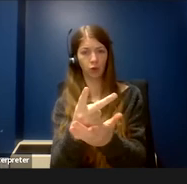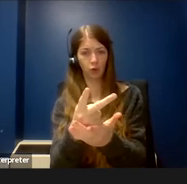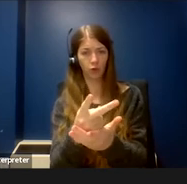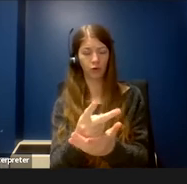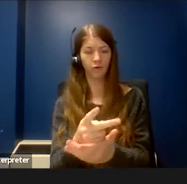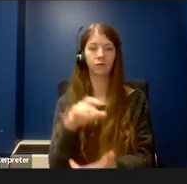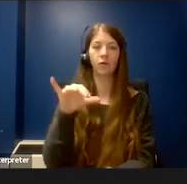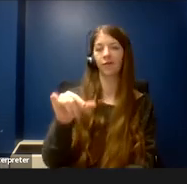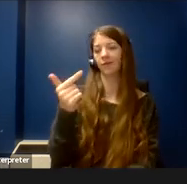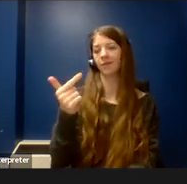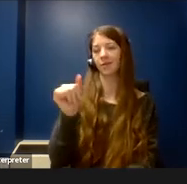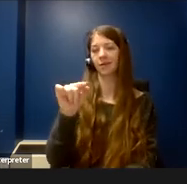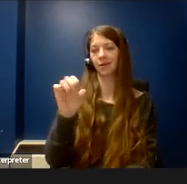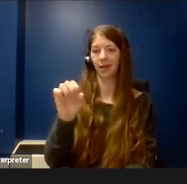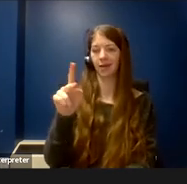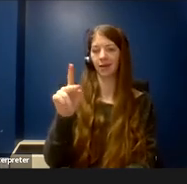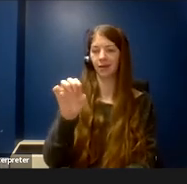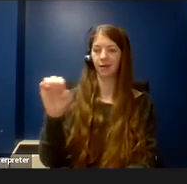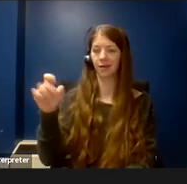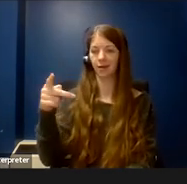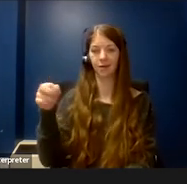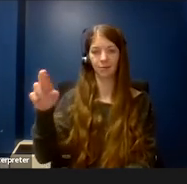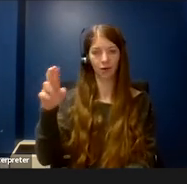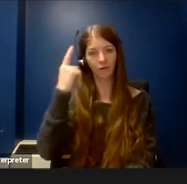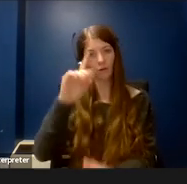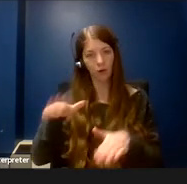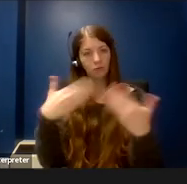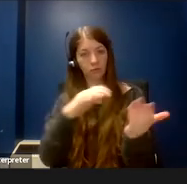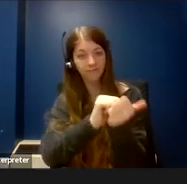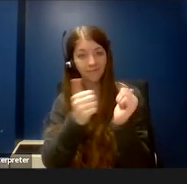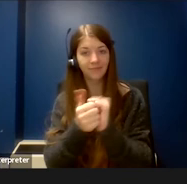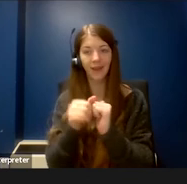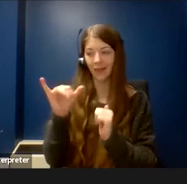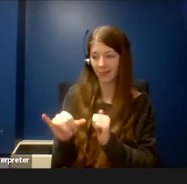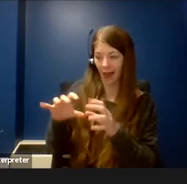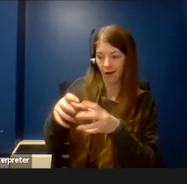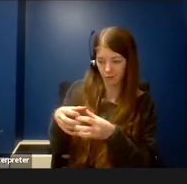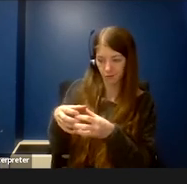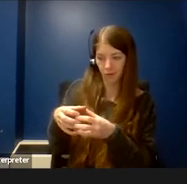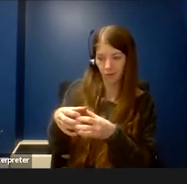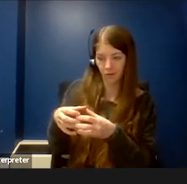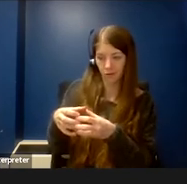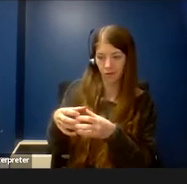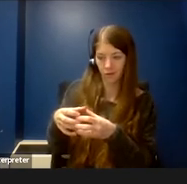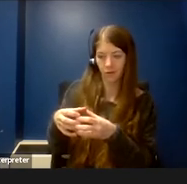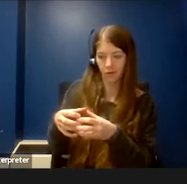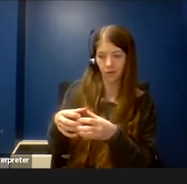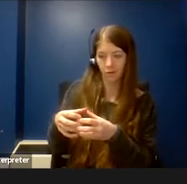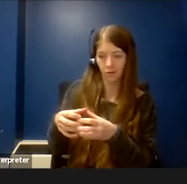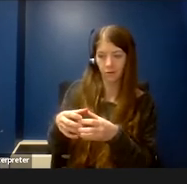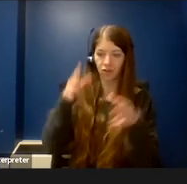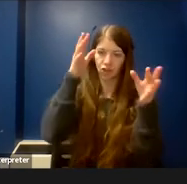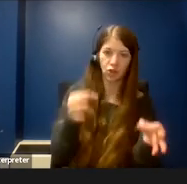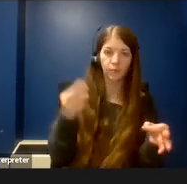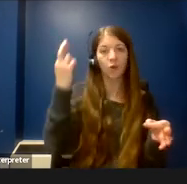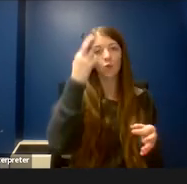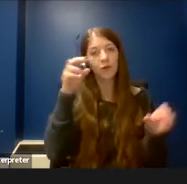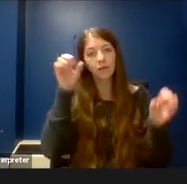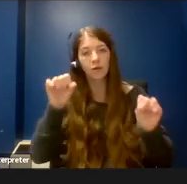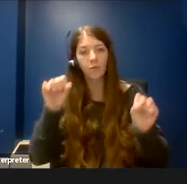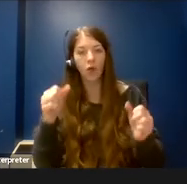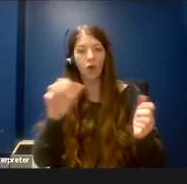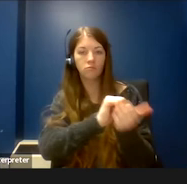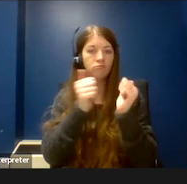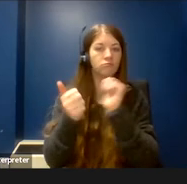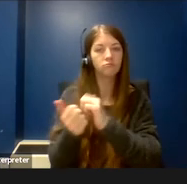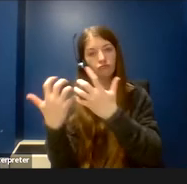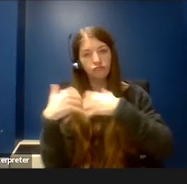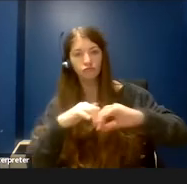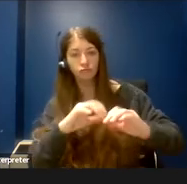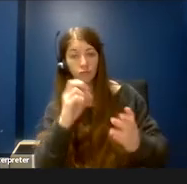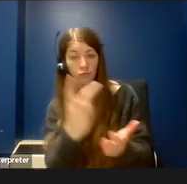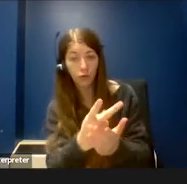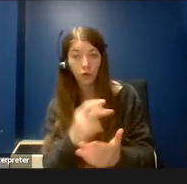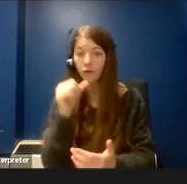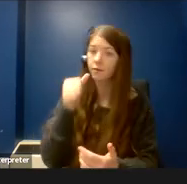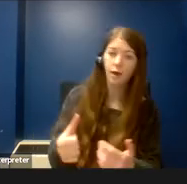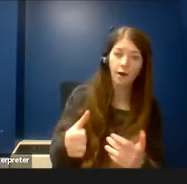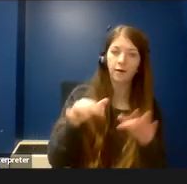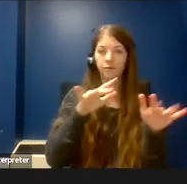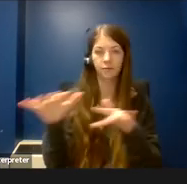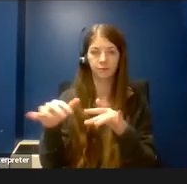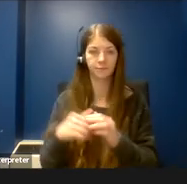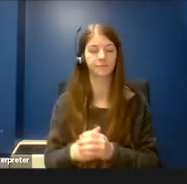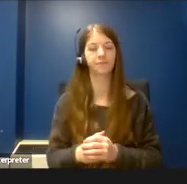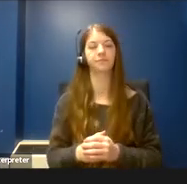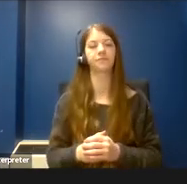to providing accommodation and they get to determine what a reasonable accommodation is.